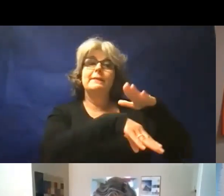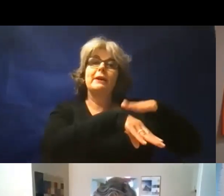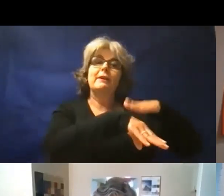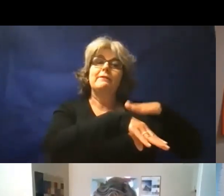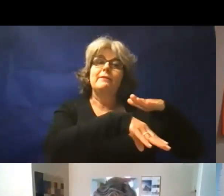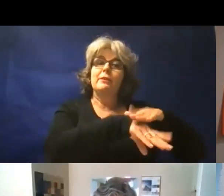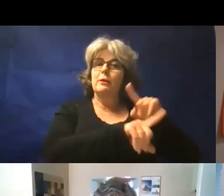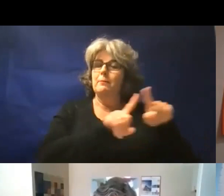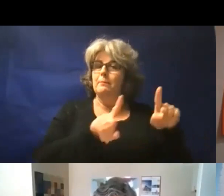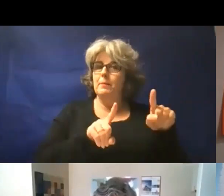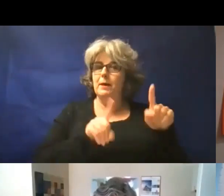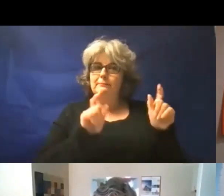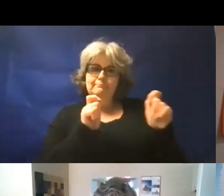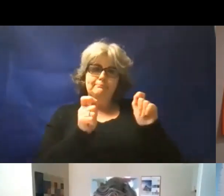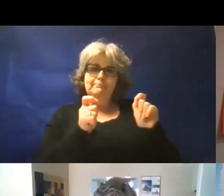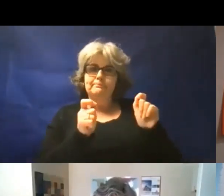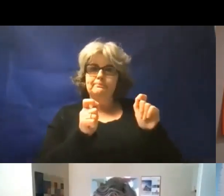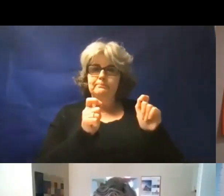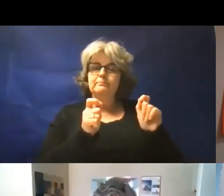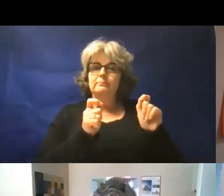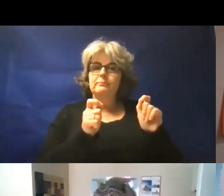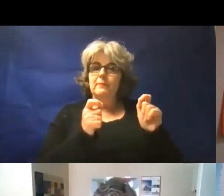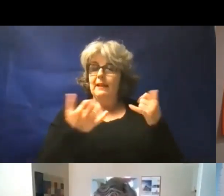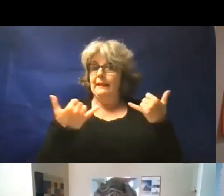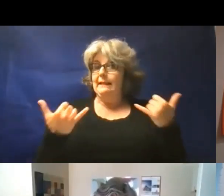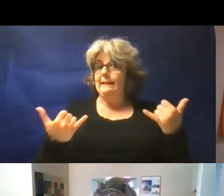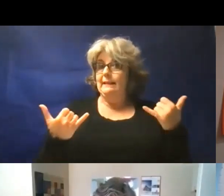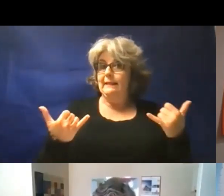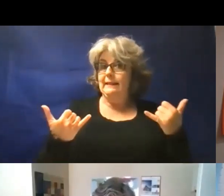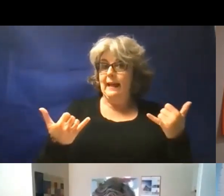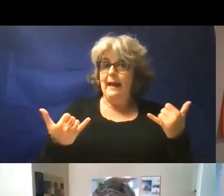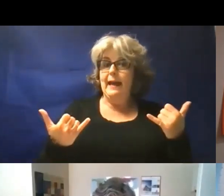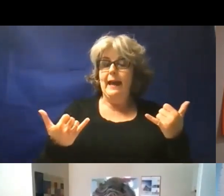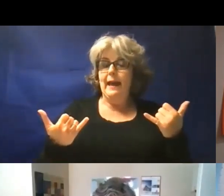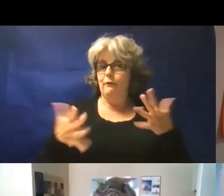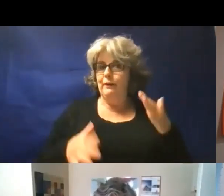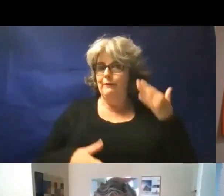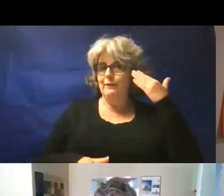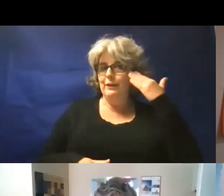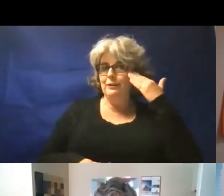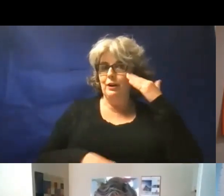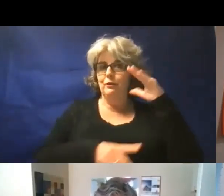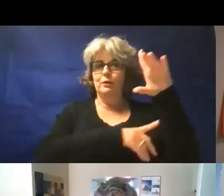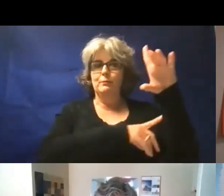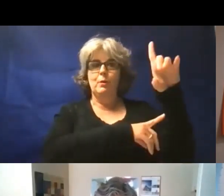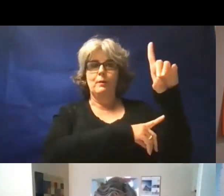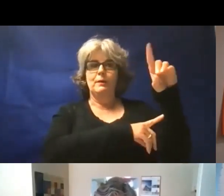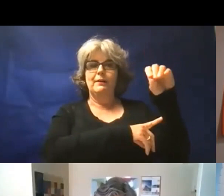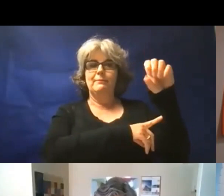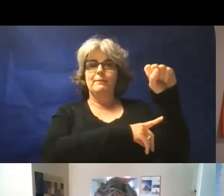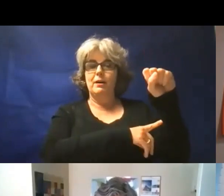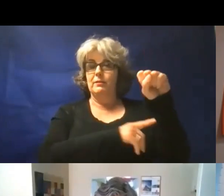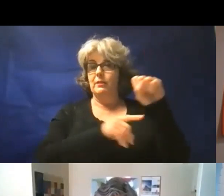nuanced if you dig into them now of course as we know they're more or less replicating the CDC so